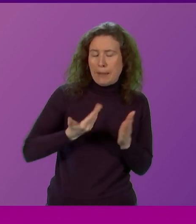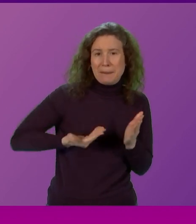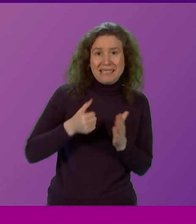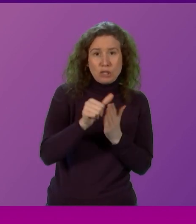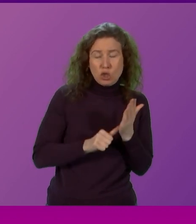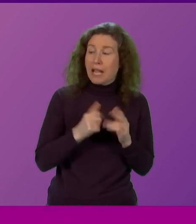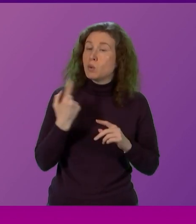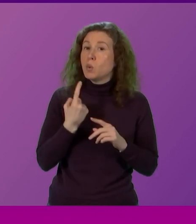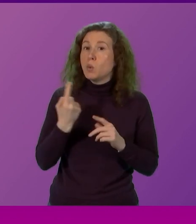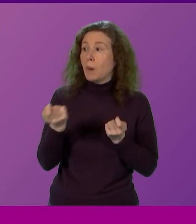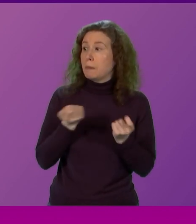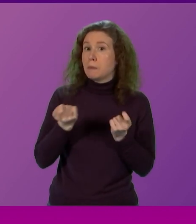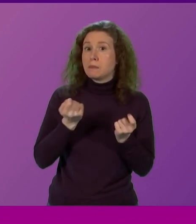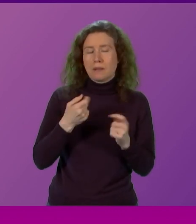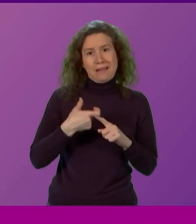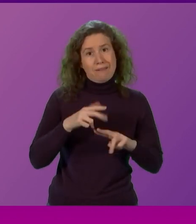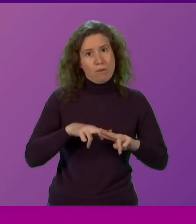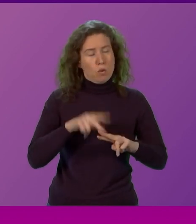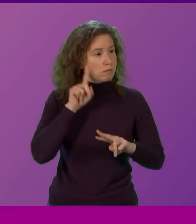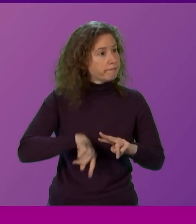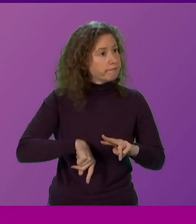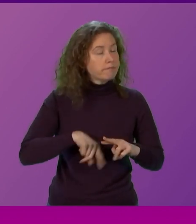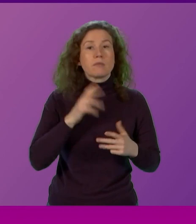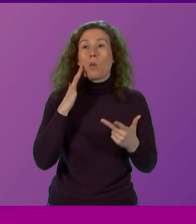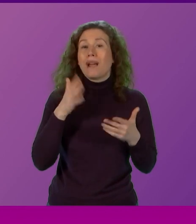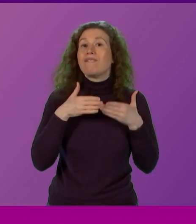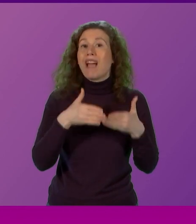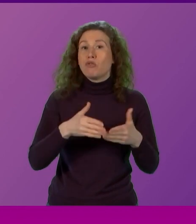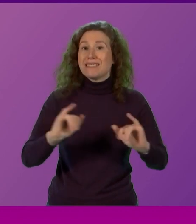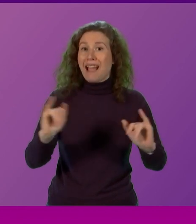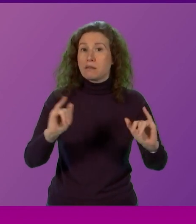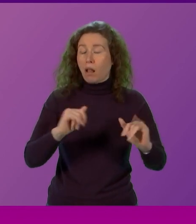Kate Forbes was the minister who was not listening; and when the ferry scandal ran even further